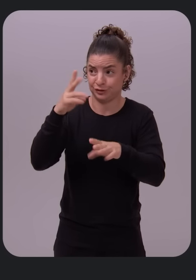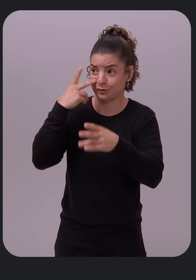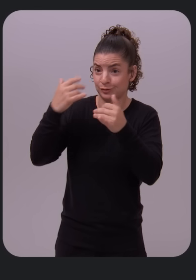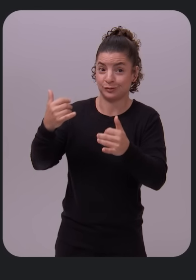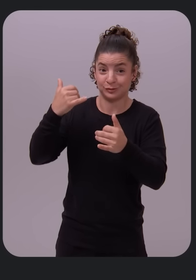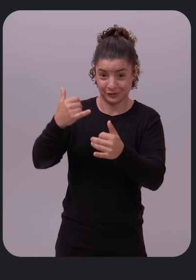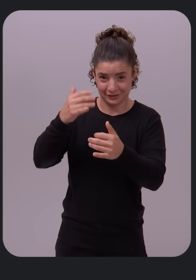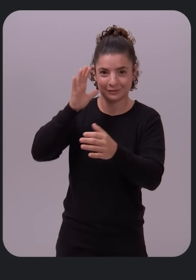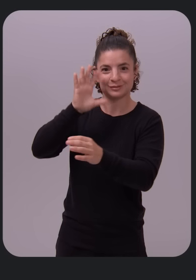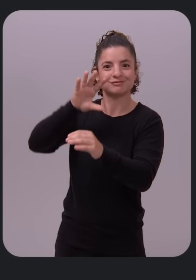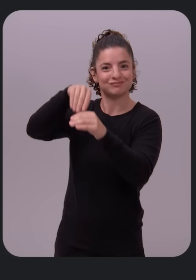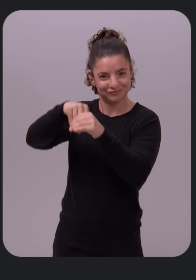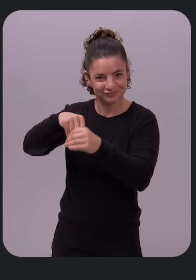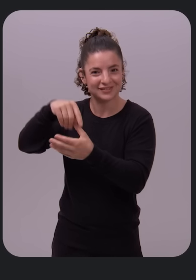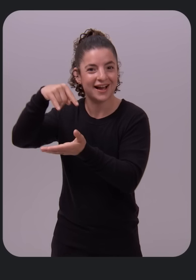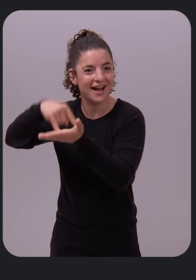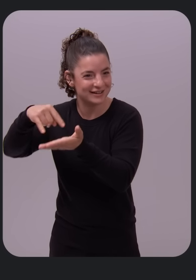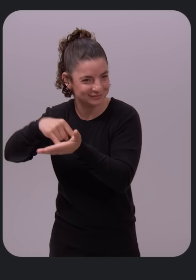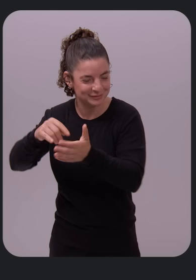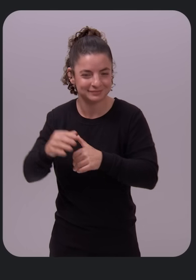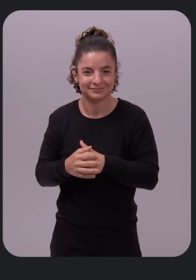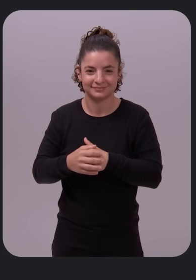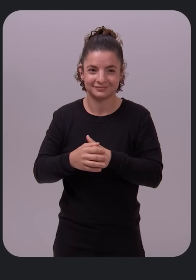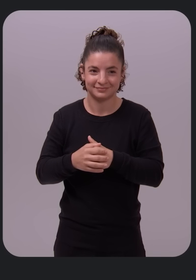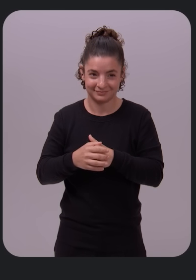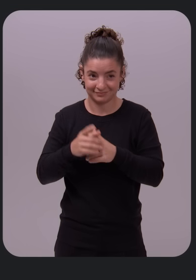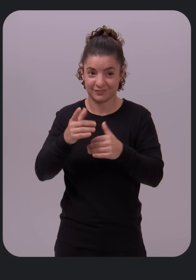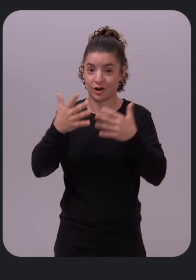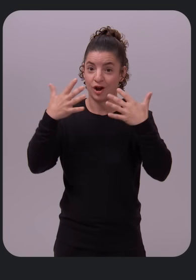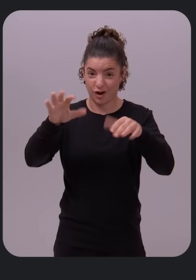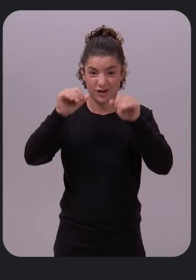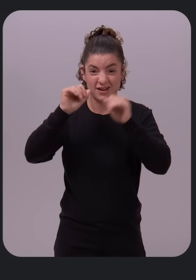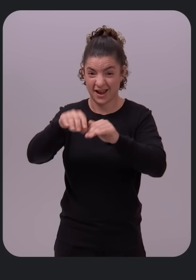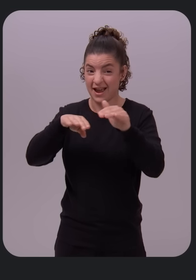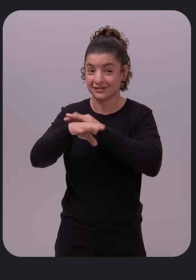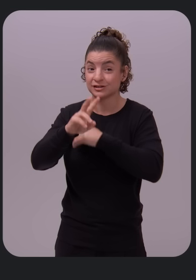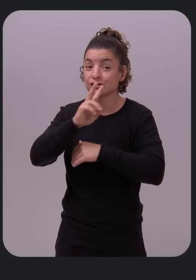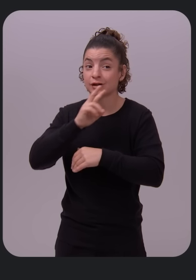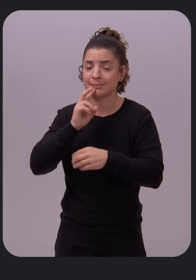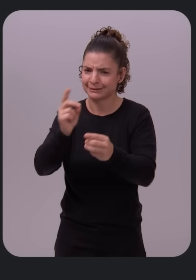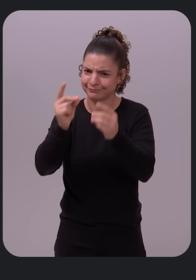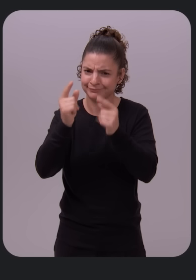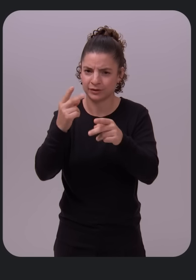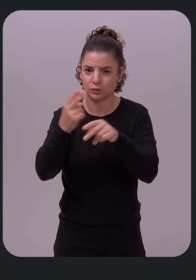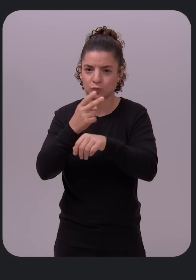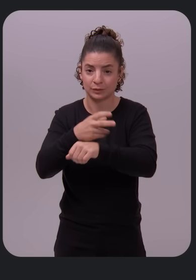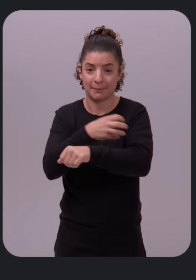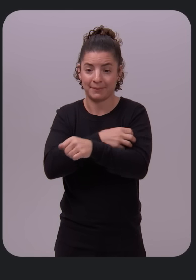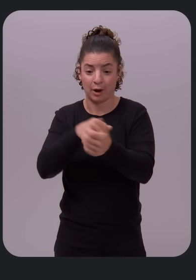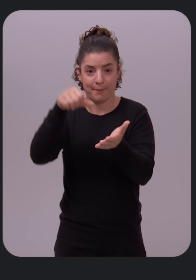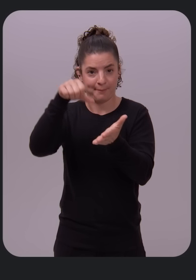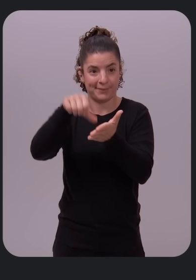are coming, soon, to Android. You can already access Gemini instantly from the power button.